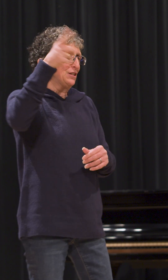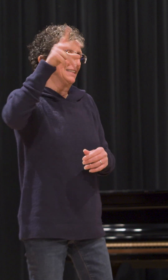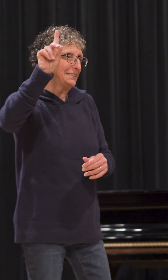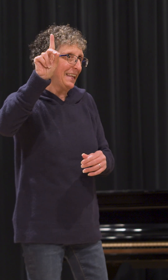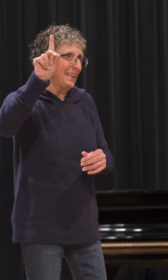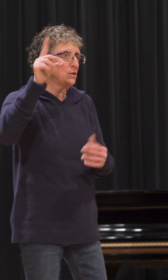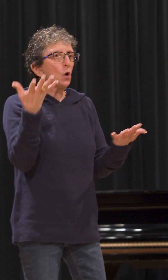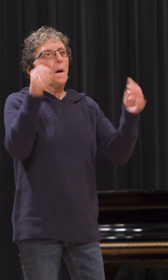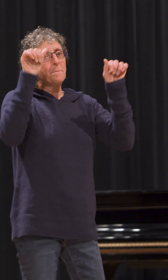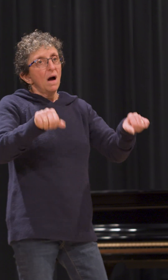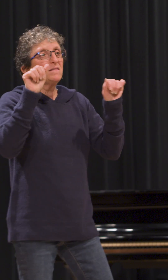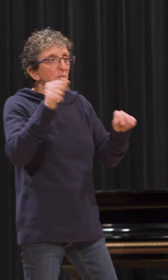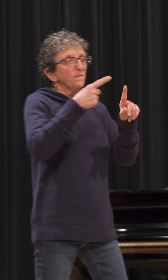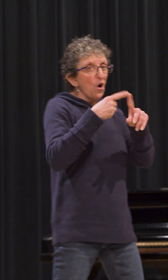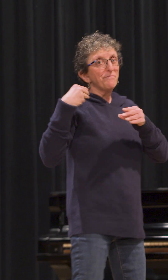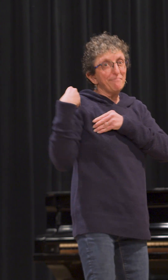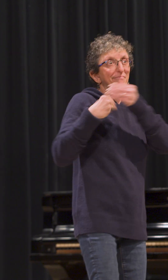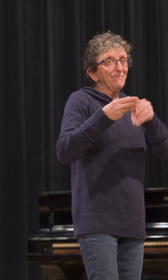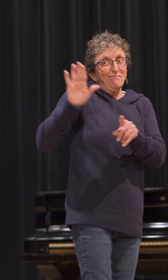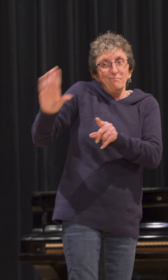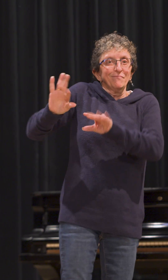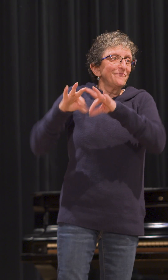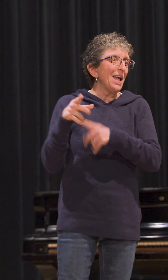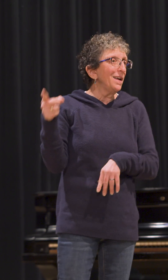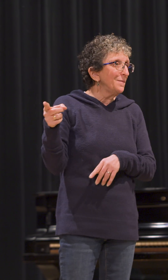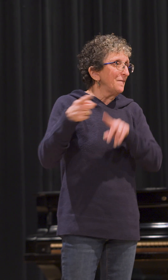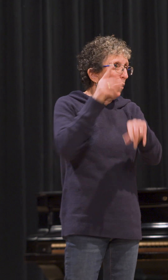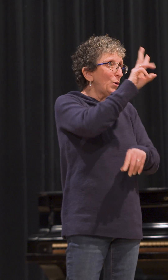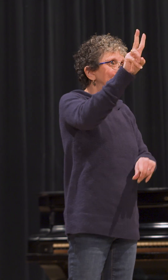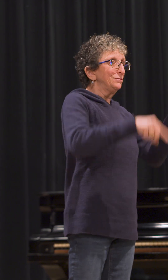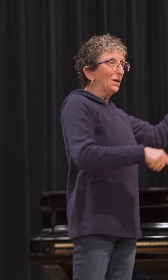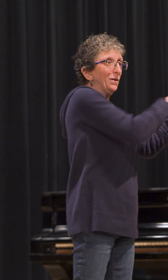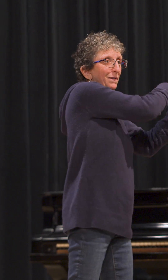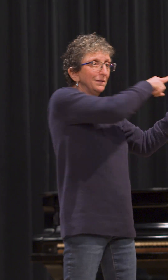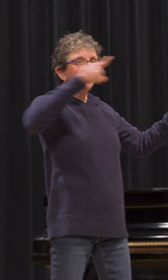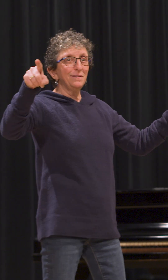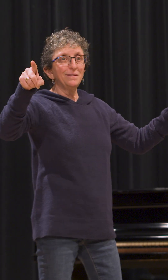two other great nephews that have ADHD. So it's possible it could be hereditary, also. And then